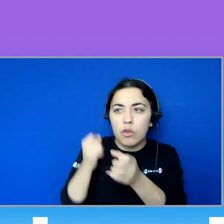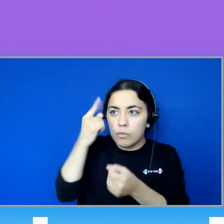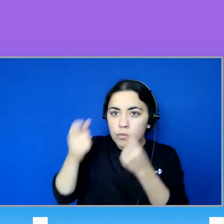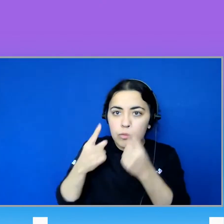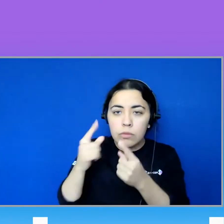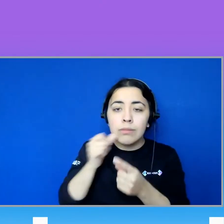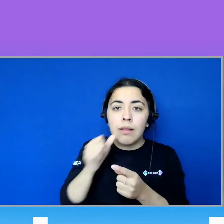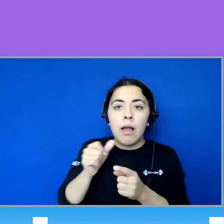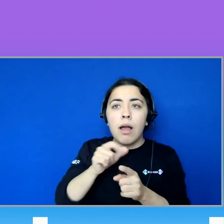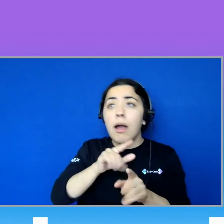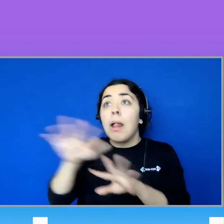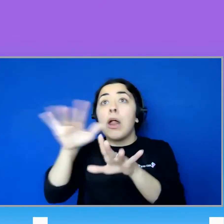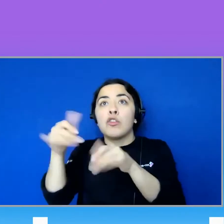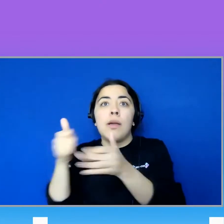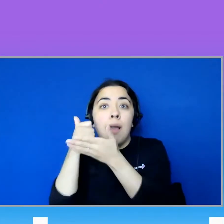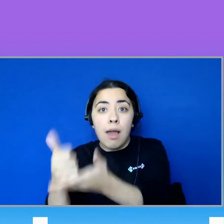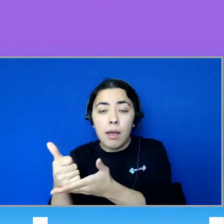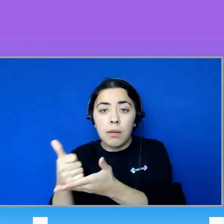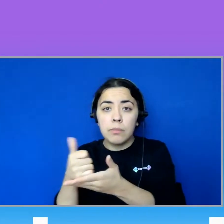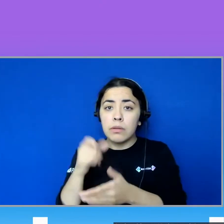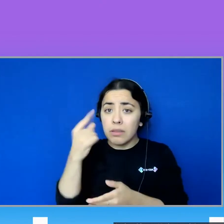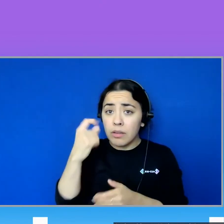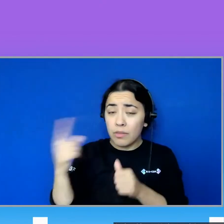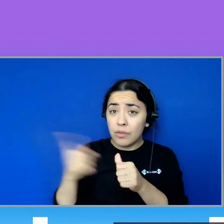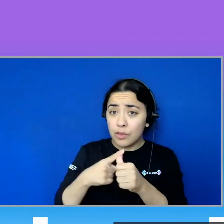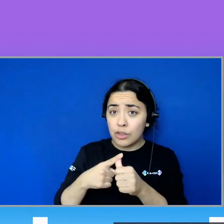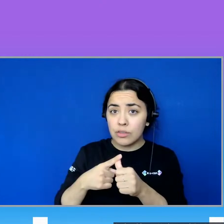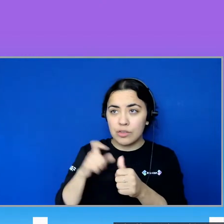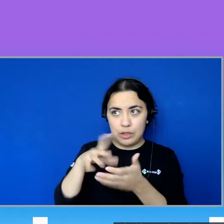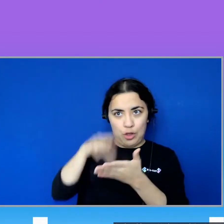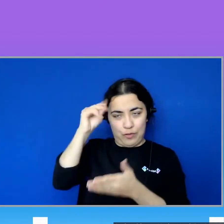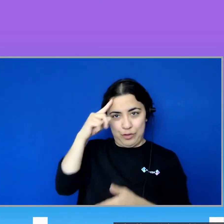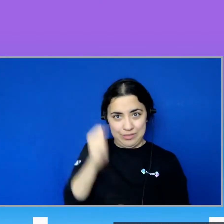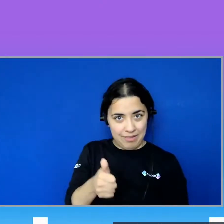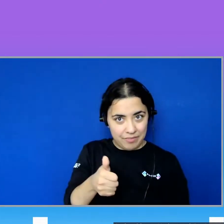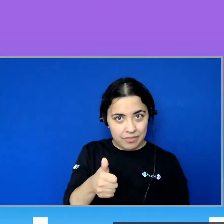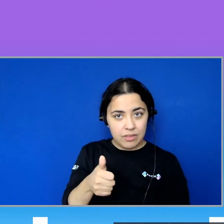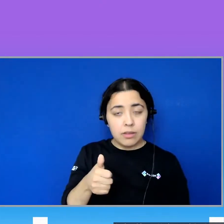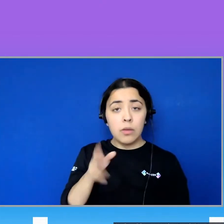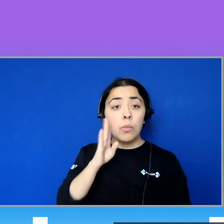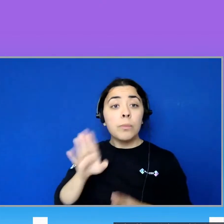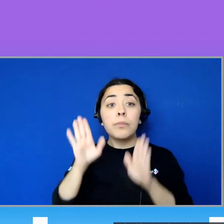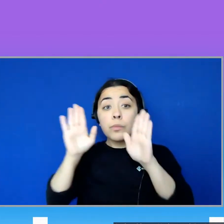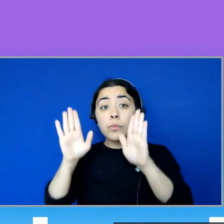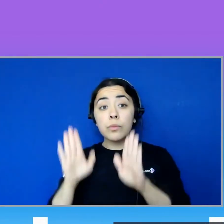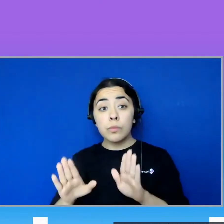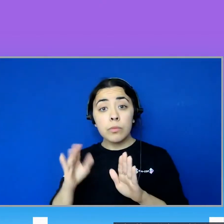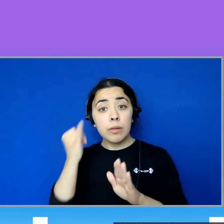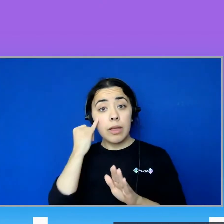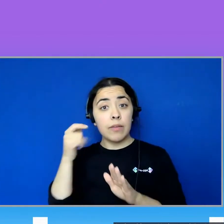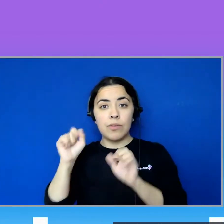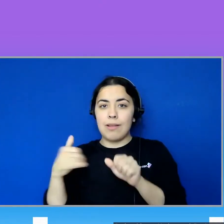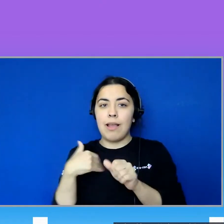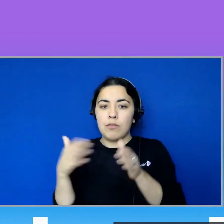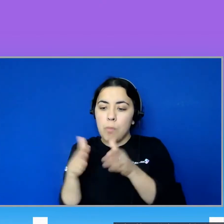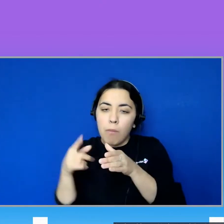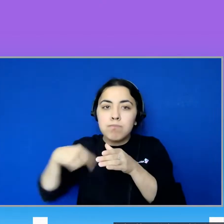Don't run out and start trying to help because you first got to get a little educated. It would